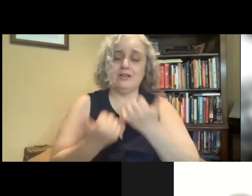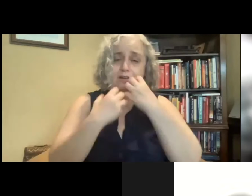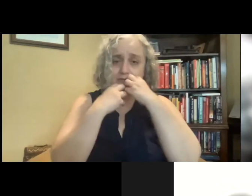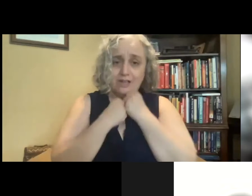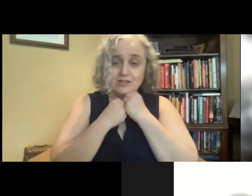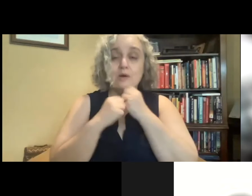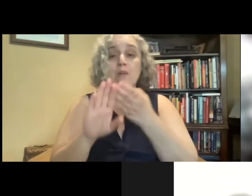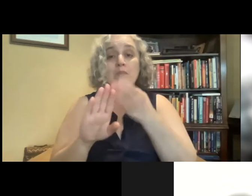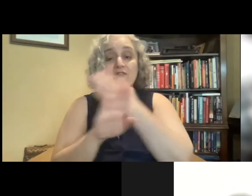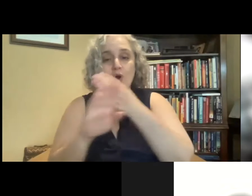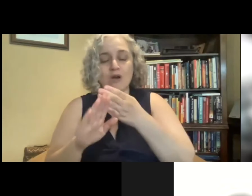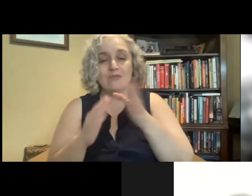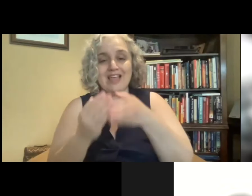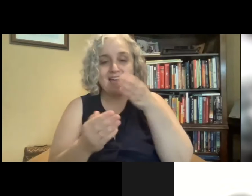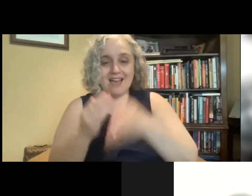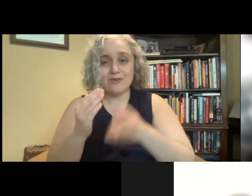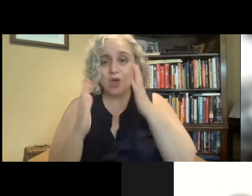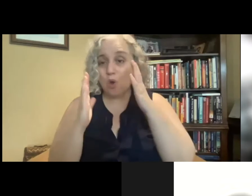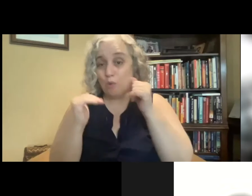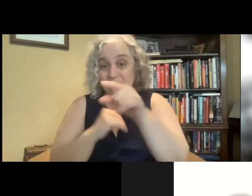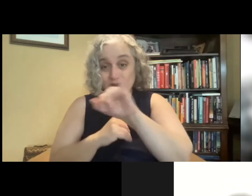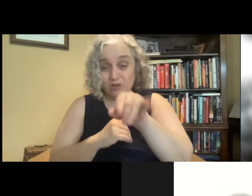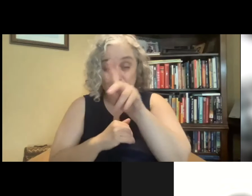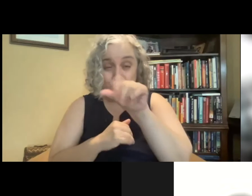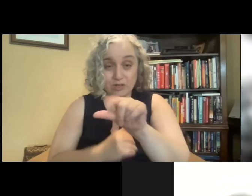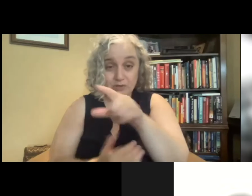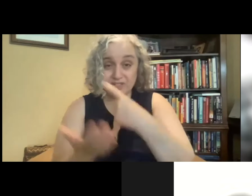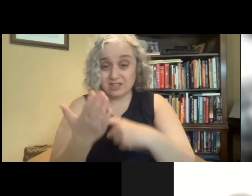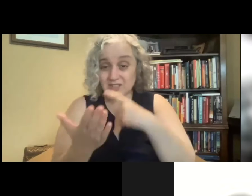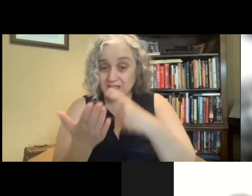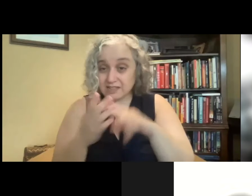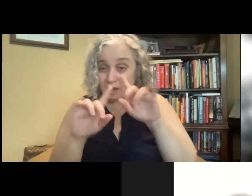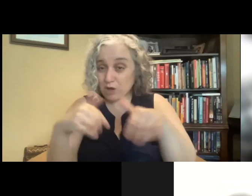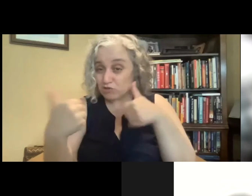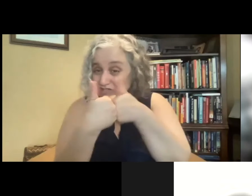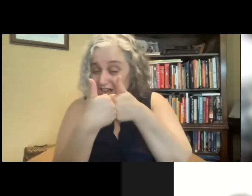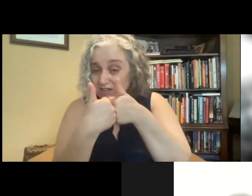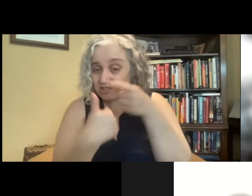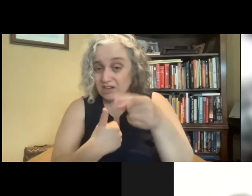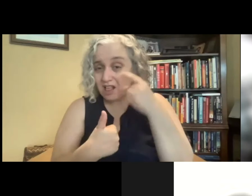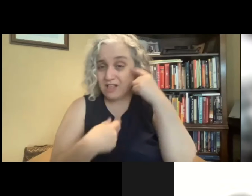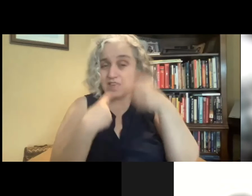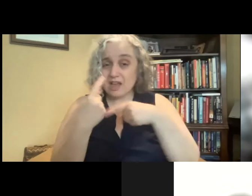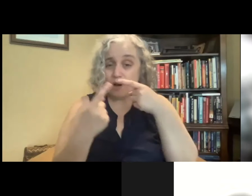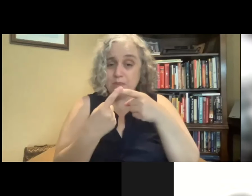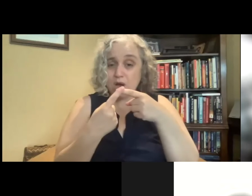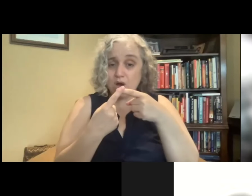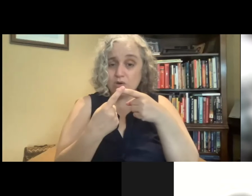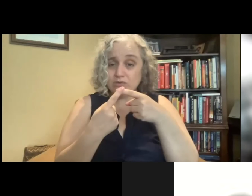I think we were hoping you might also talk about challenges the way we think about them, We Count.